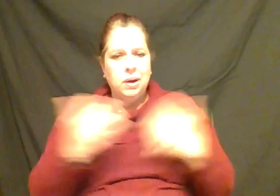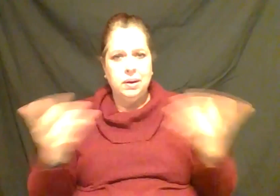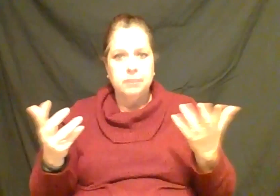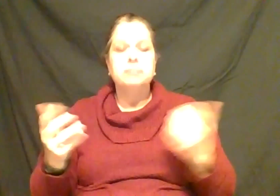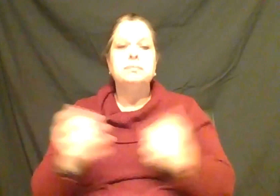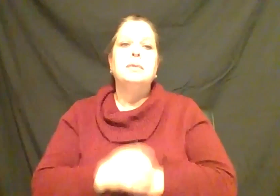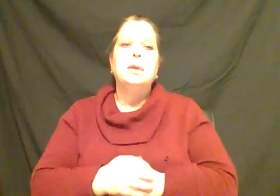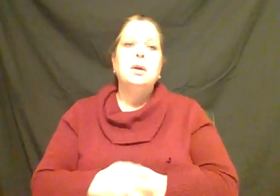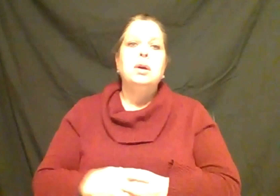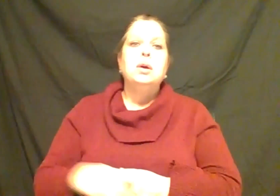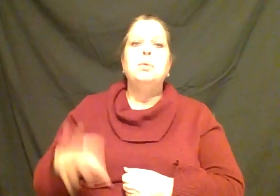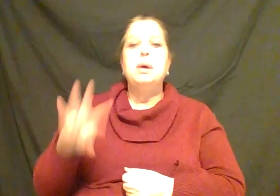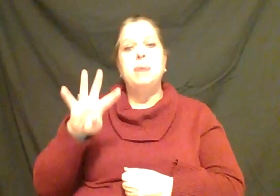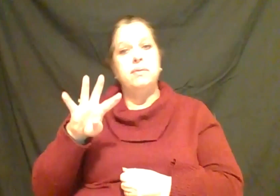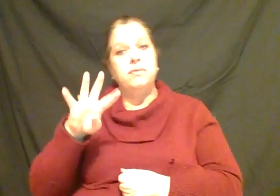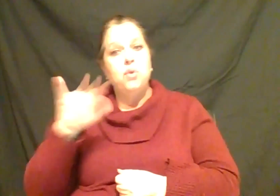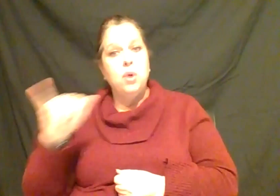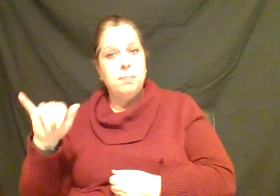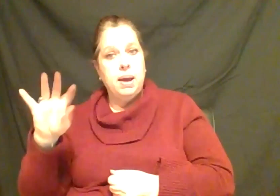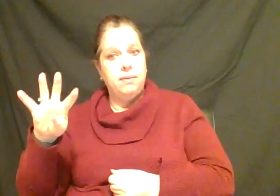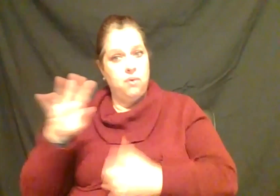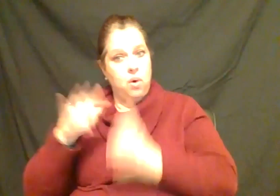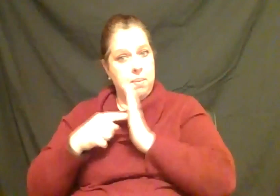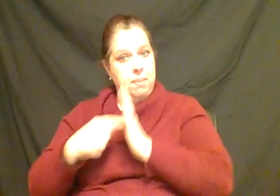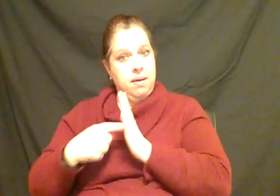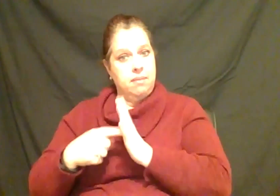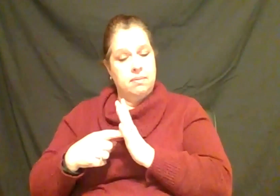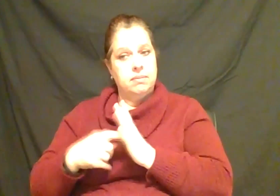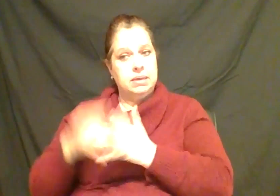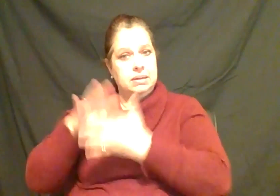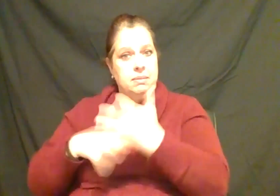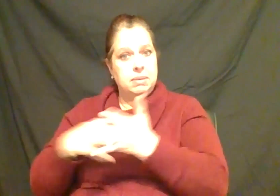want to chime in if i missed this but the 4x4 model sol tests are given at the end of that